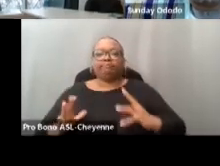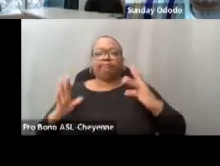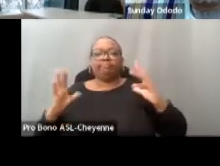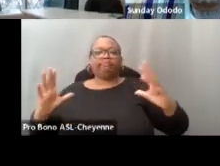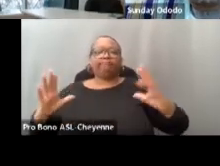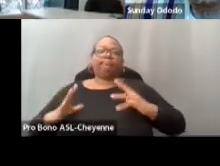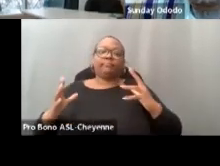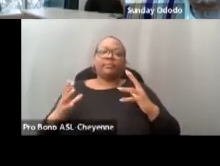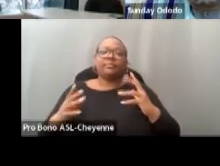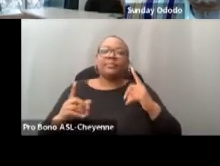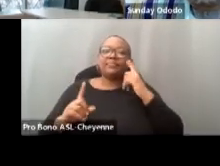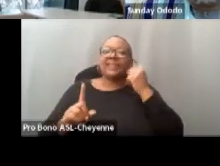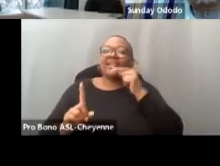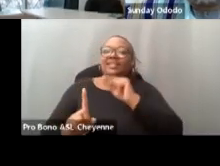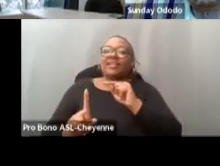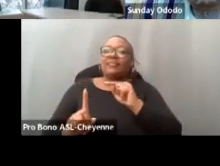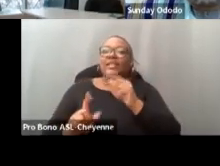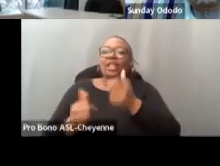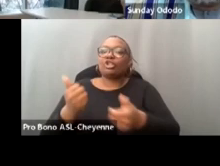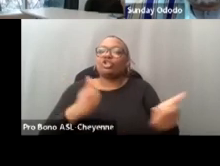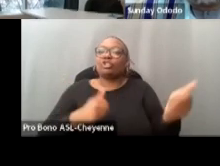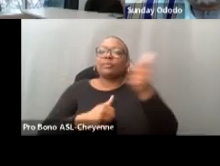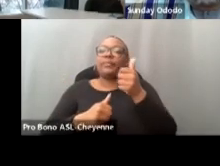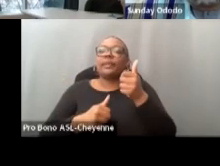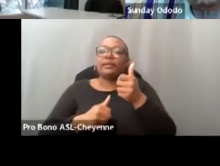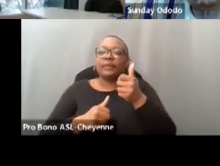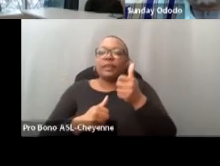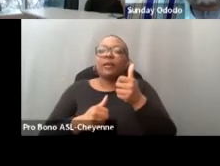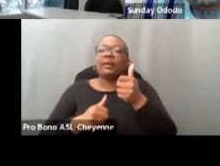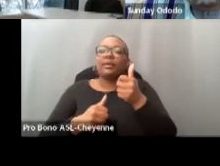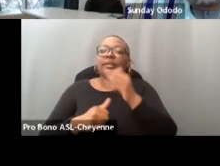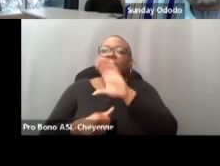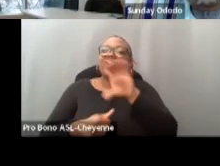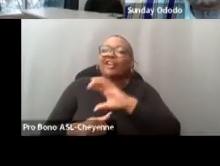because of its superior soft power characteristics, and so that's another argument.